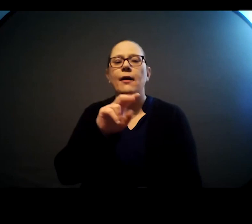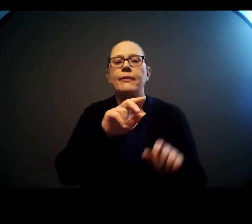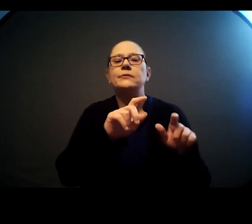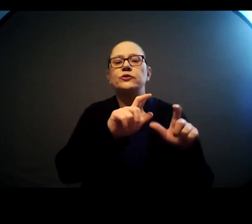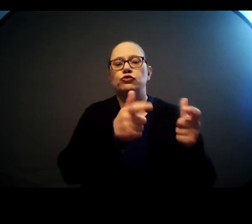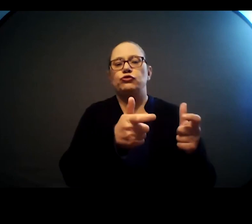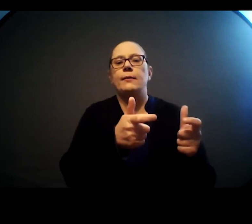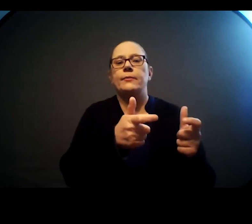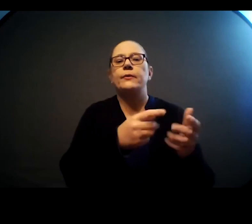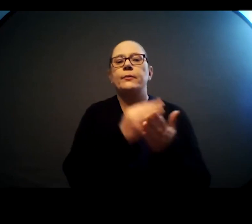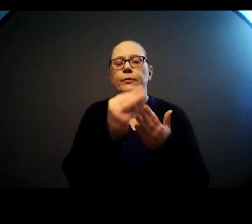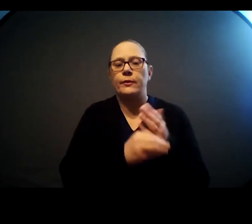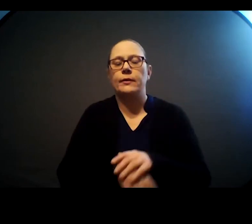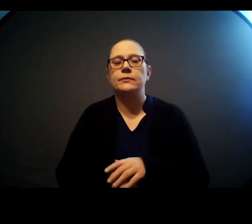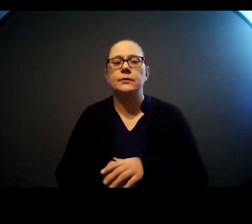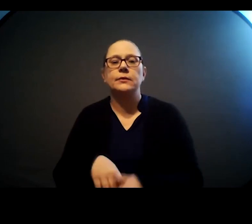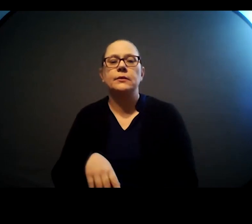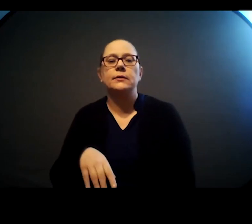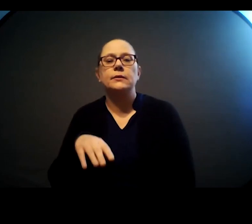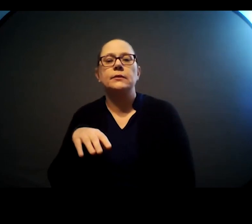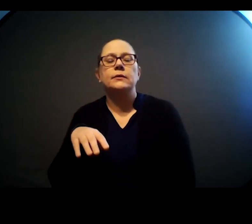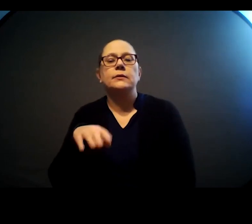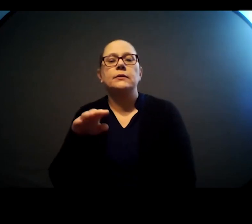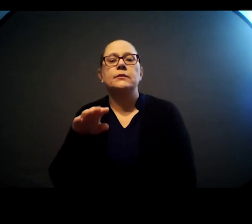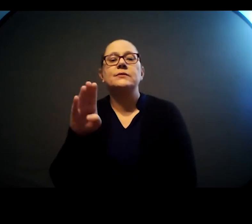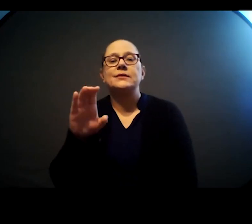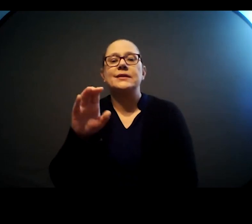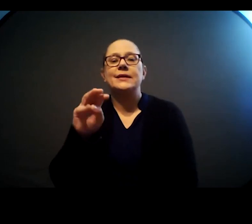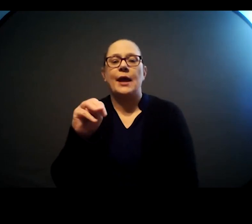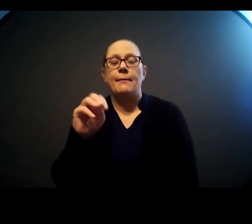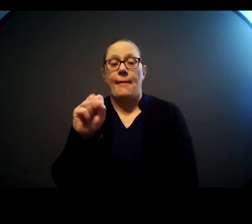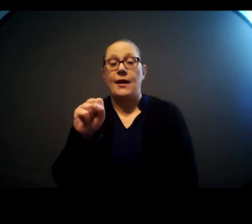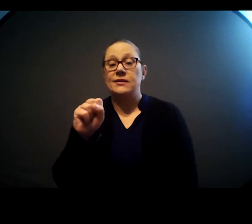CMS also tracks these data so on the CMS website they have a whole American Indian,